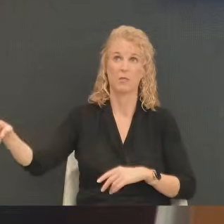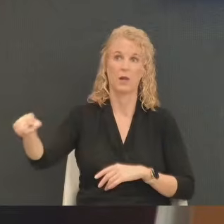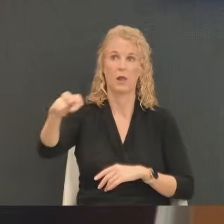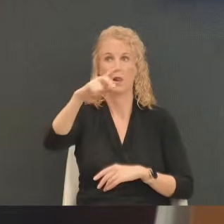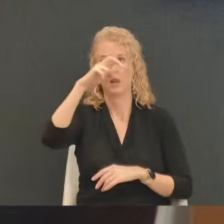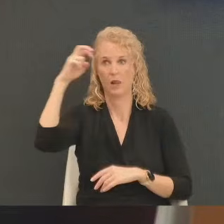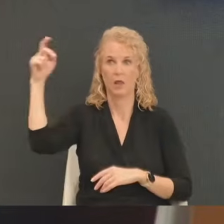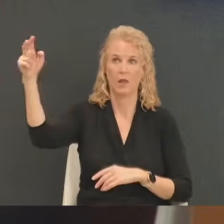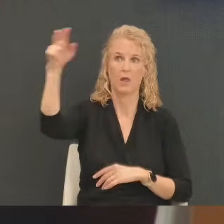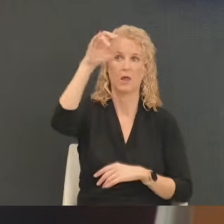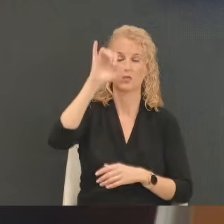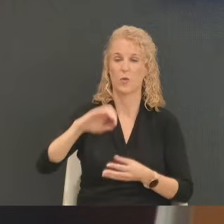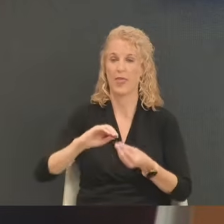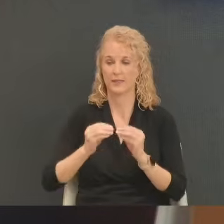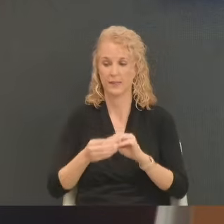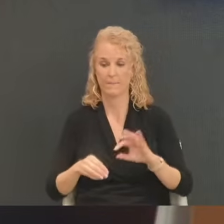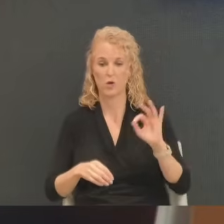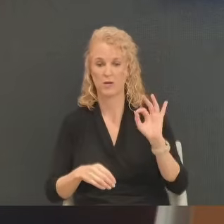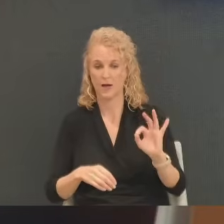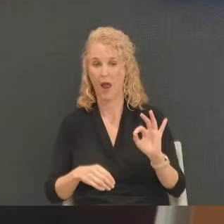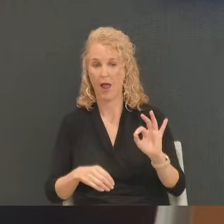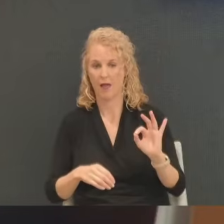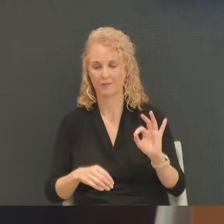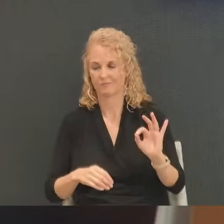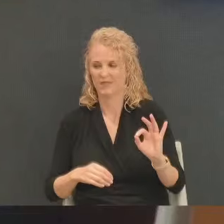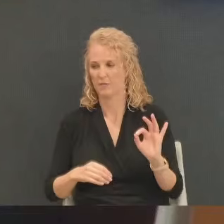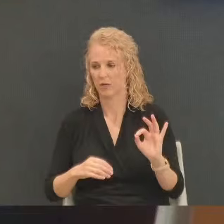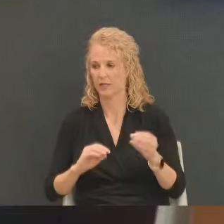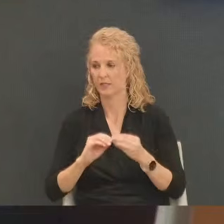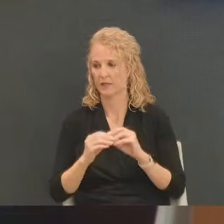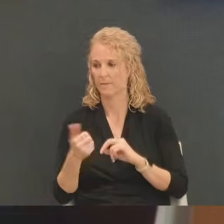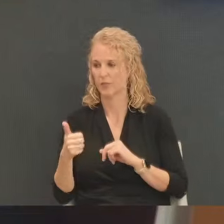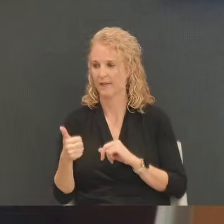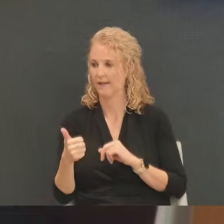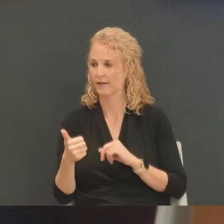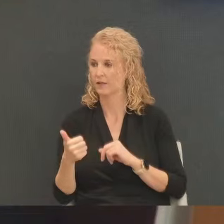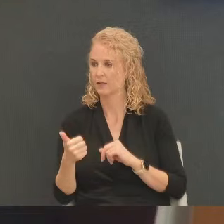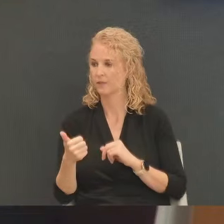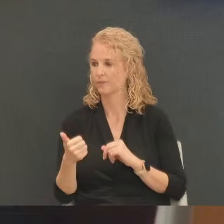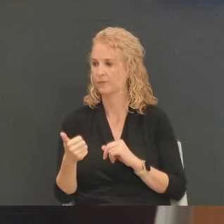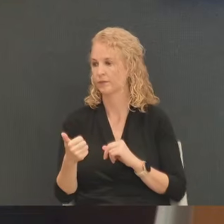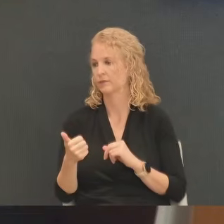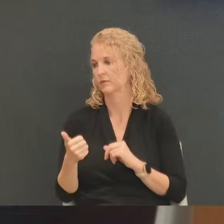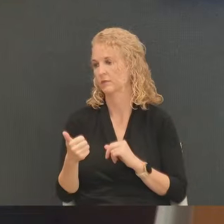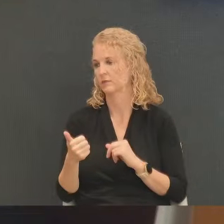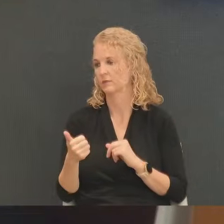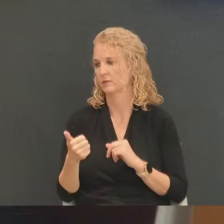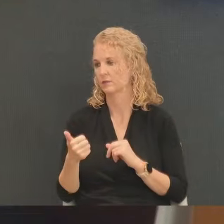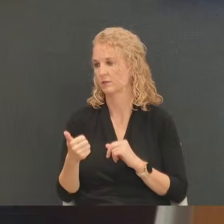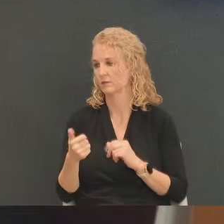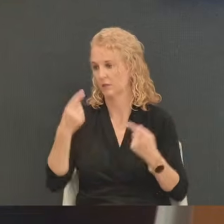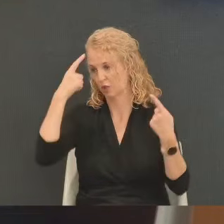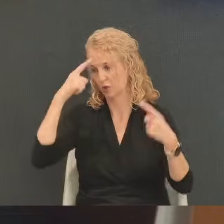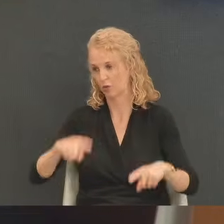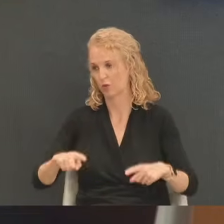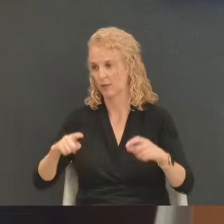that's item number nine, Commissioners. Item number 10, is a an agreement for a project